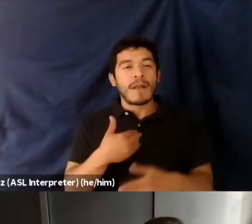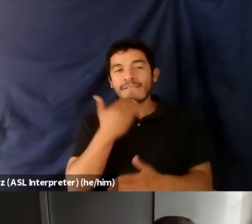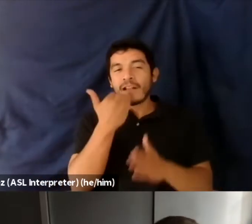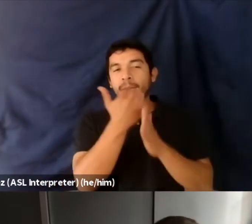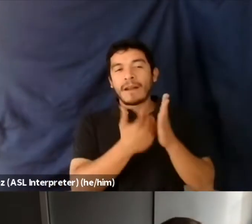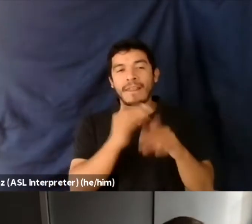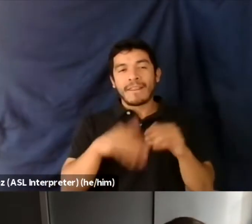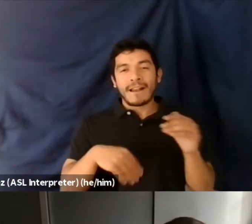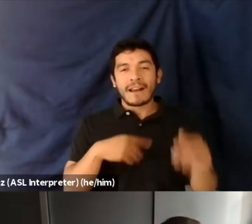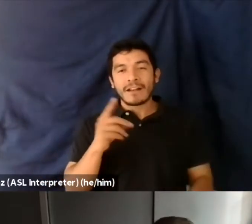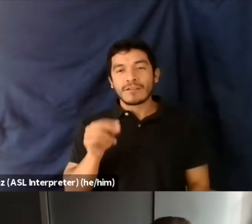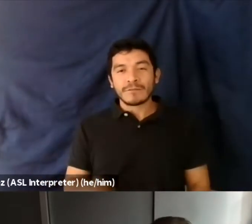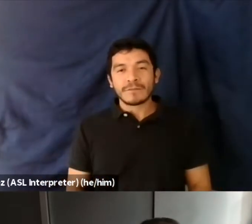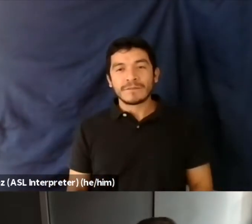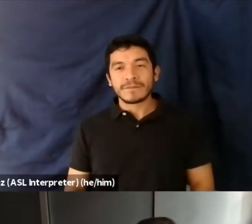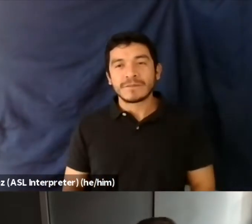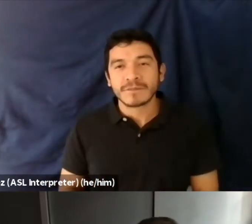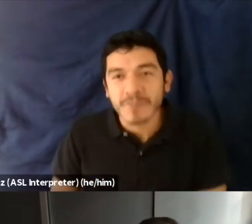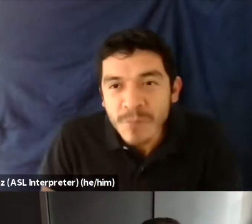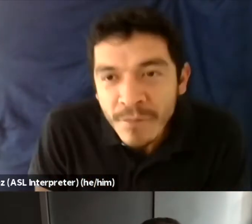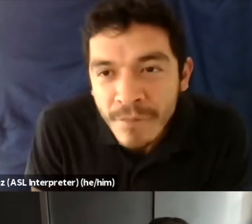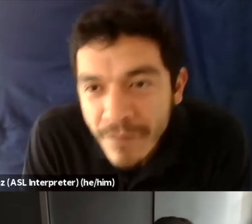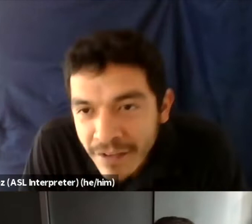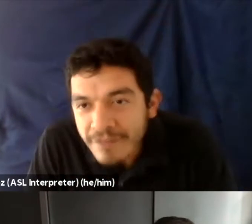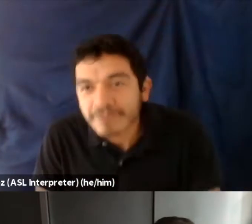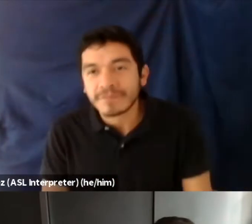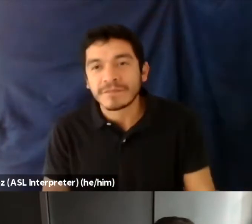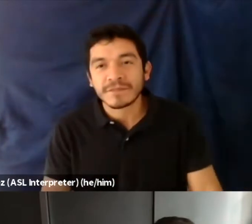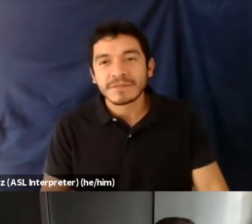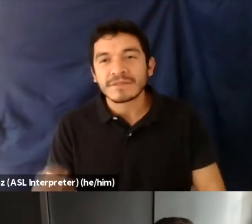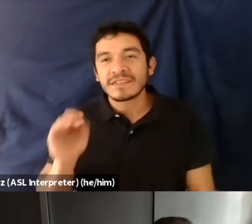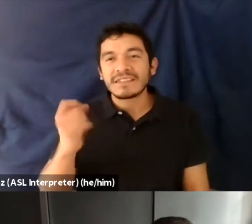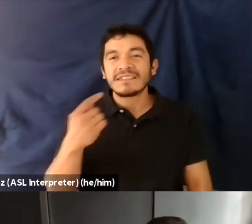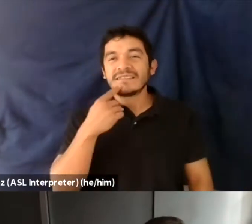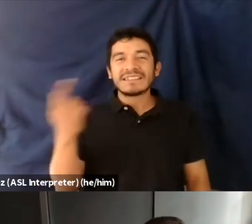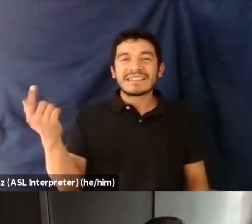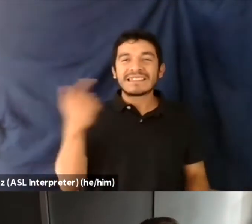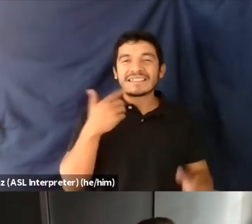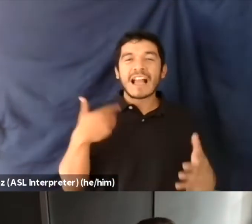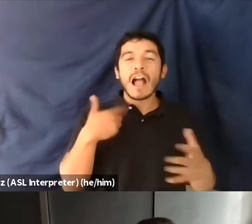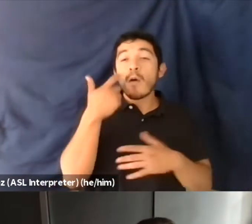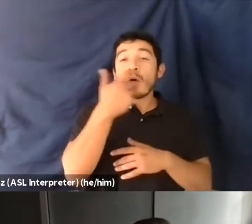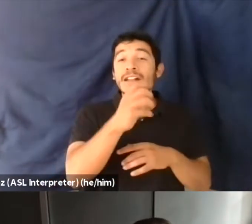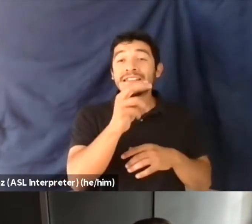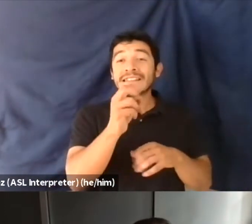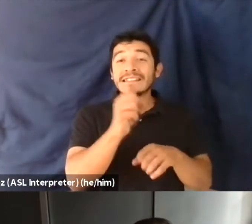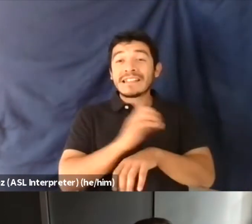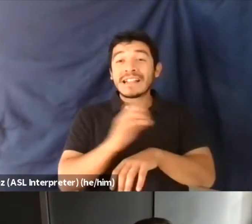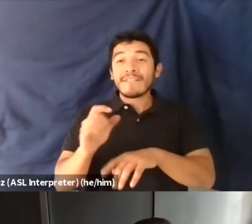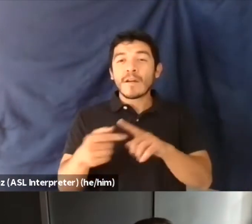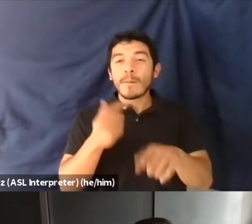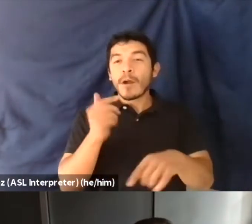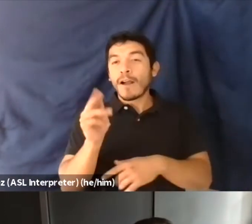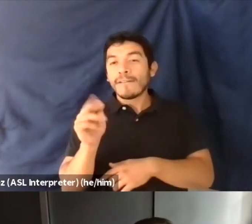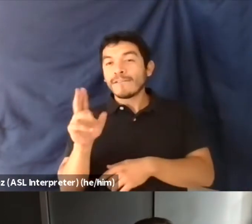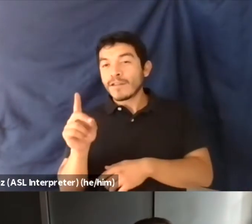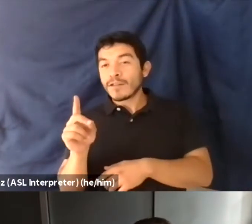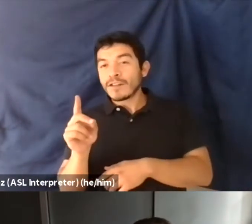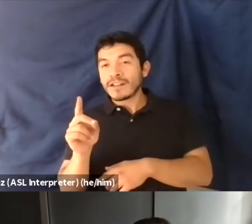And I would always try to show, but I was like, look, watch this seeking the Arbor. Then he'd be like watching the scene when coal miner's daughter.